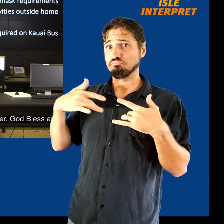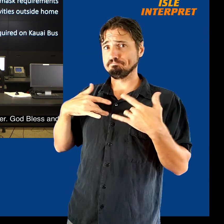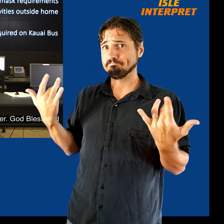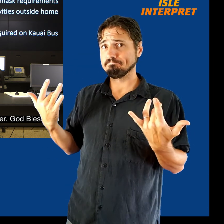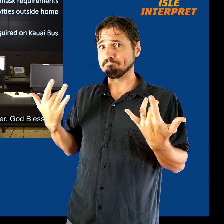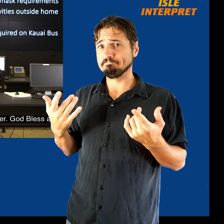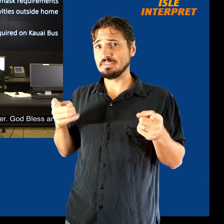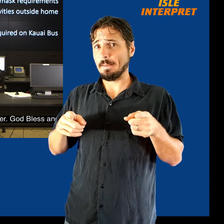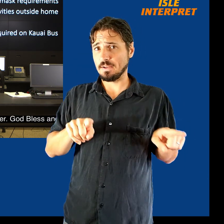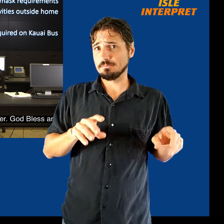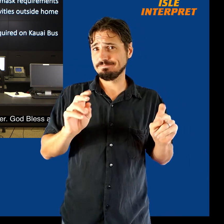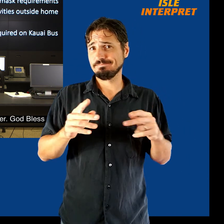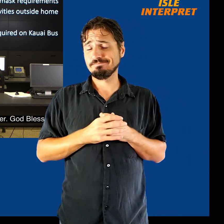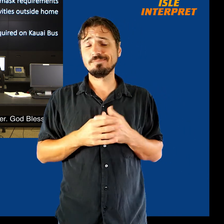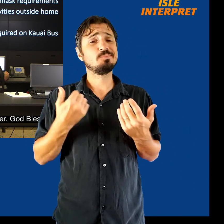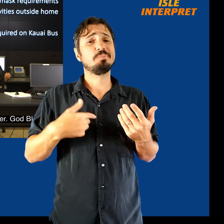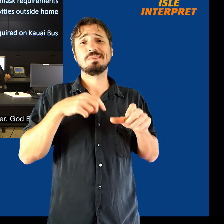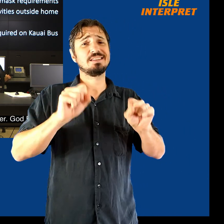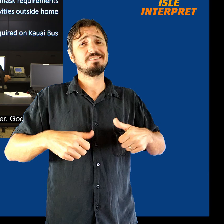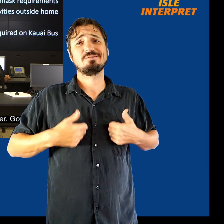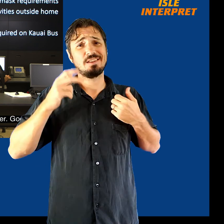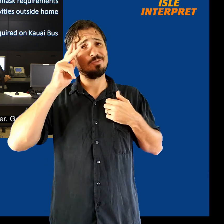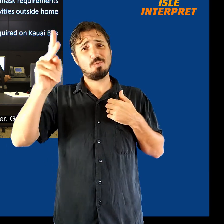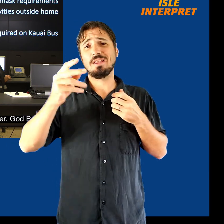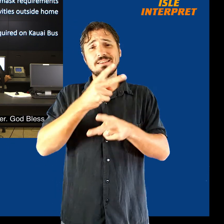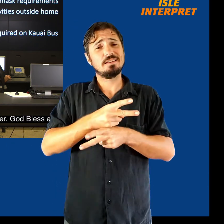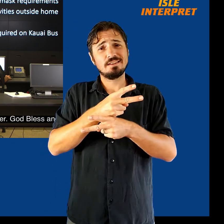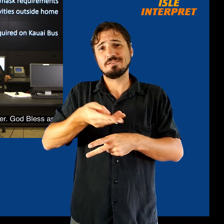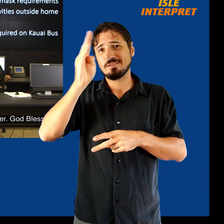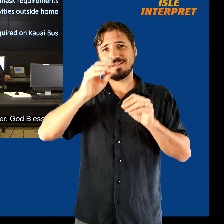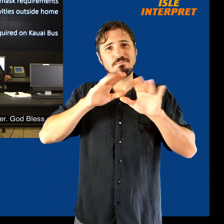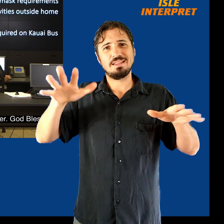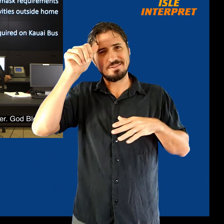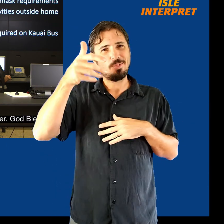Once again, Kauai, We can do this! Hang in there and take care of one another. God Bless and Aloha!